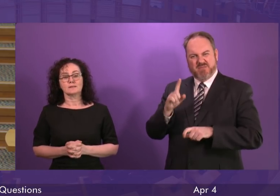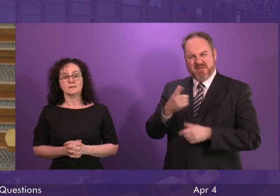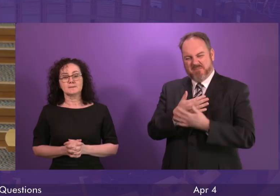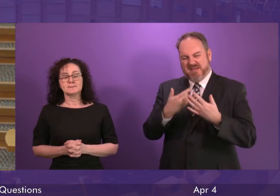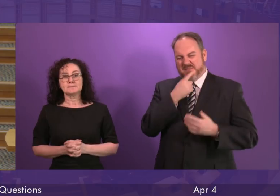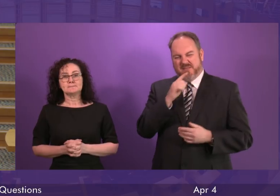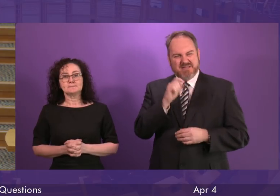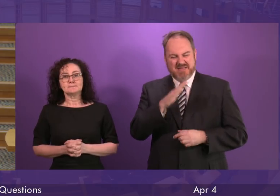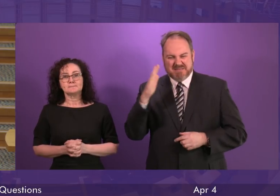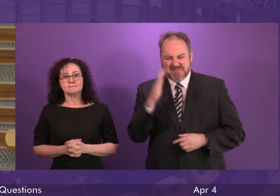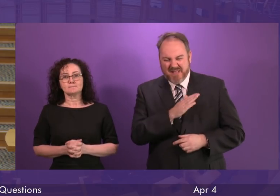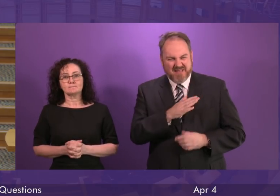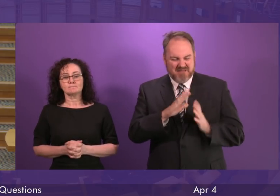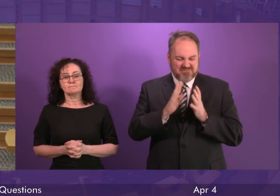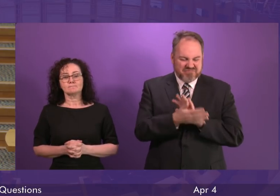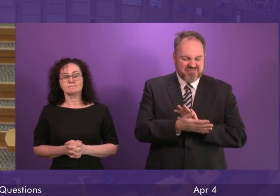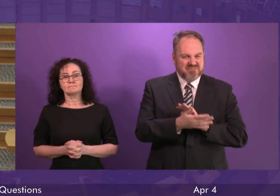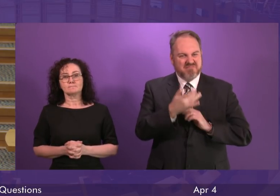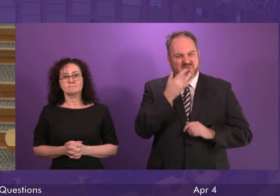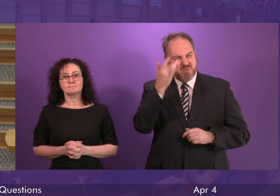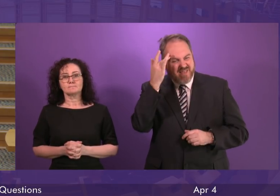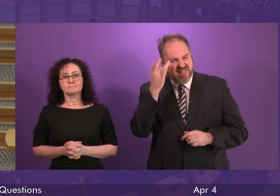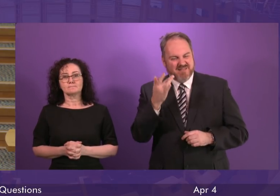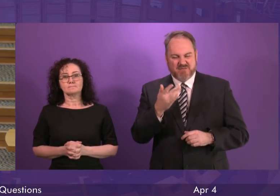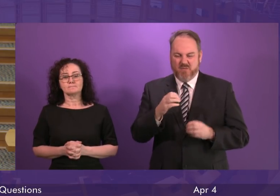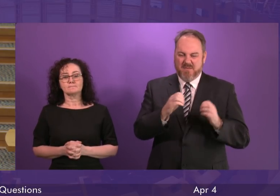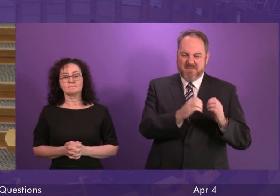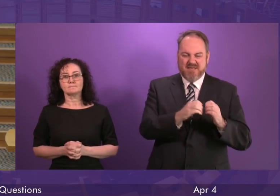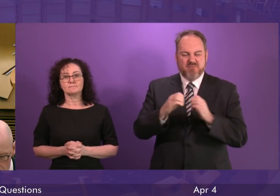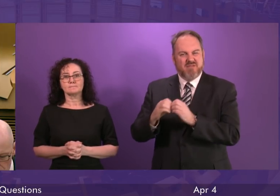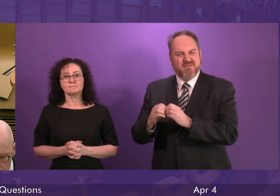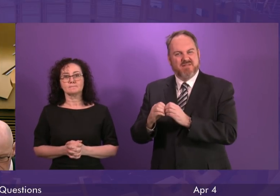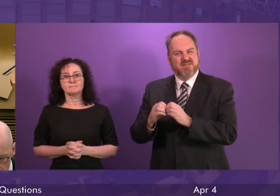and run-down private hotels and bed and breakfasts, mainly due to a lack of social housing stock,